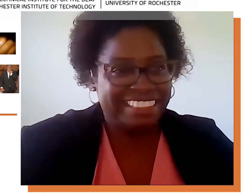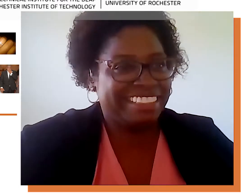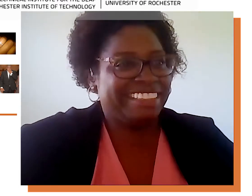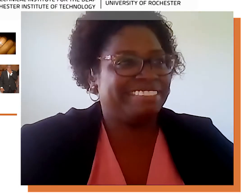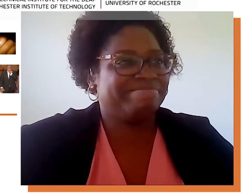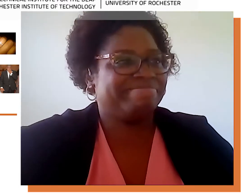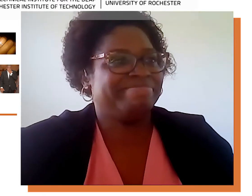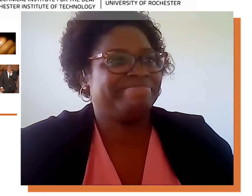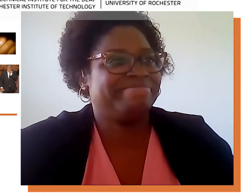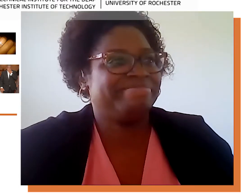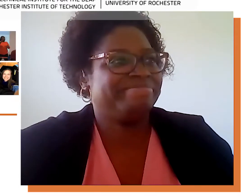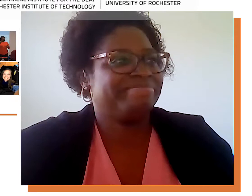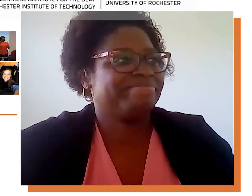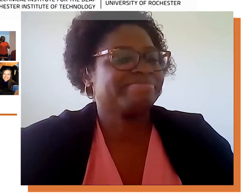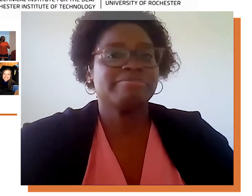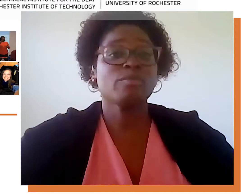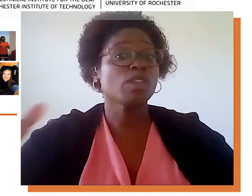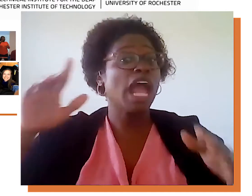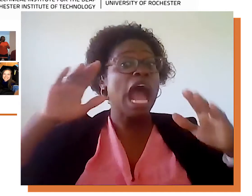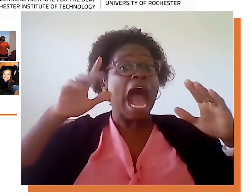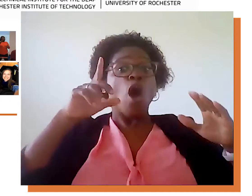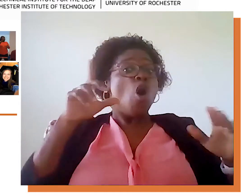because they've helped shape who I am today.